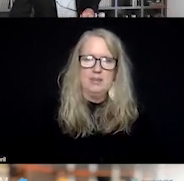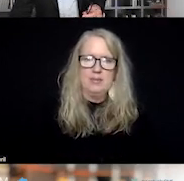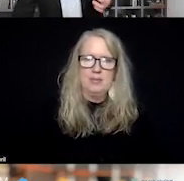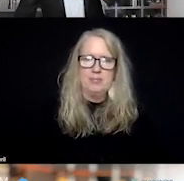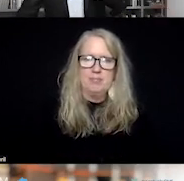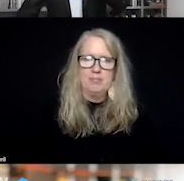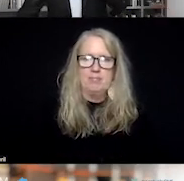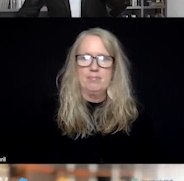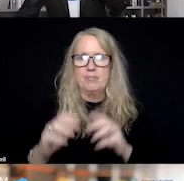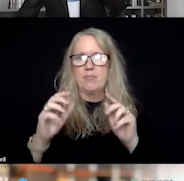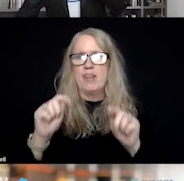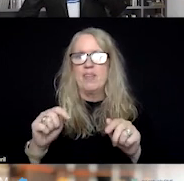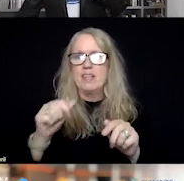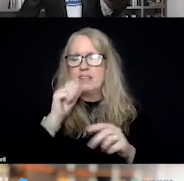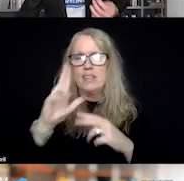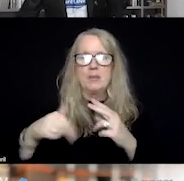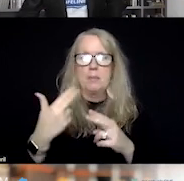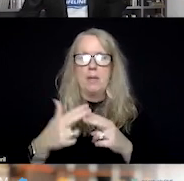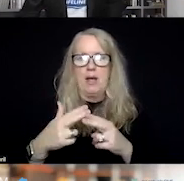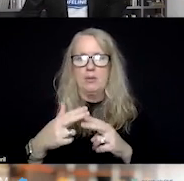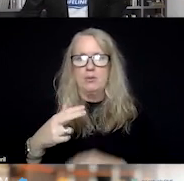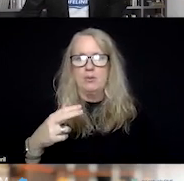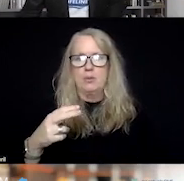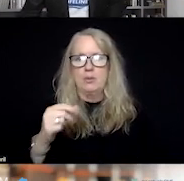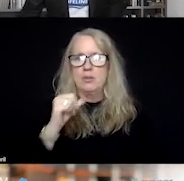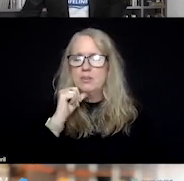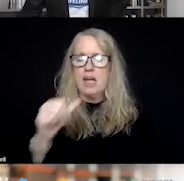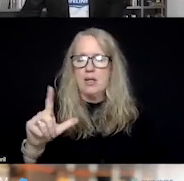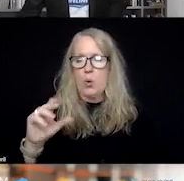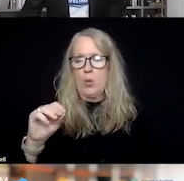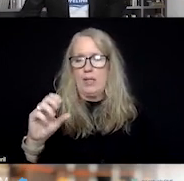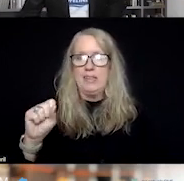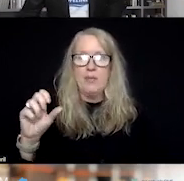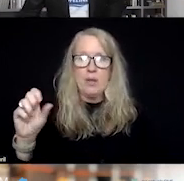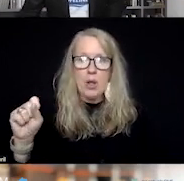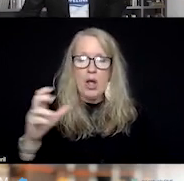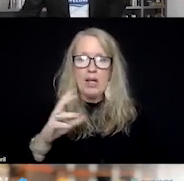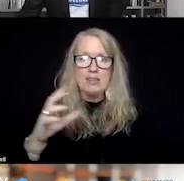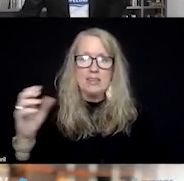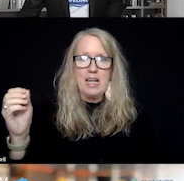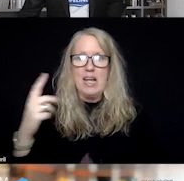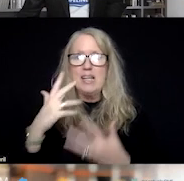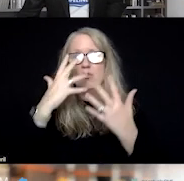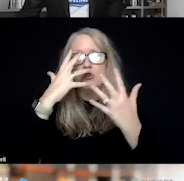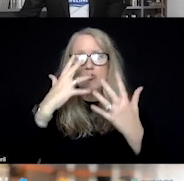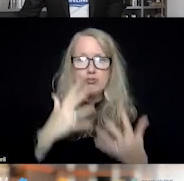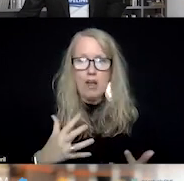ABOUT, NOT ONLY, THE LOSS AND THE TRAGEDY OF PEOPLE LOSING THEIR